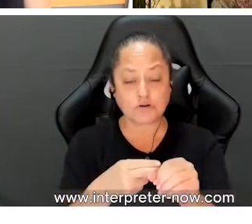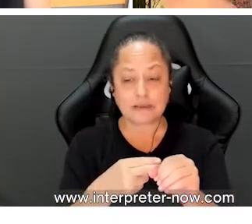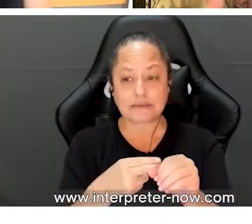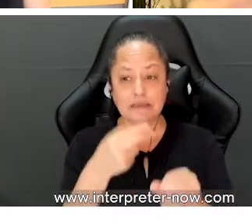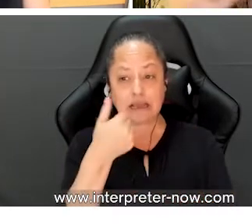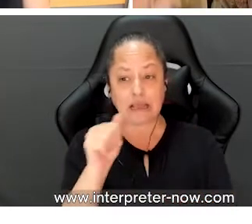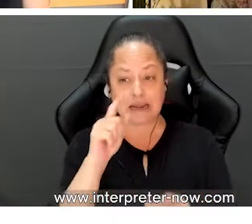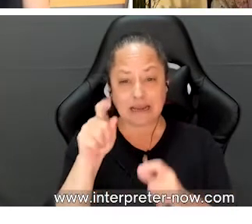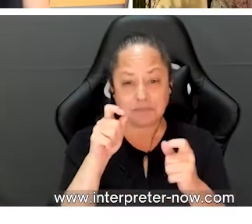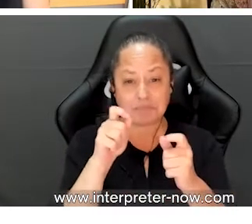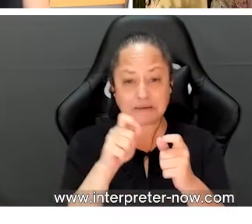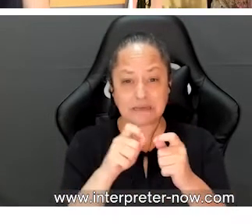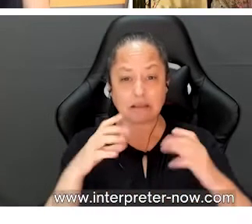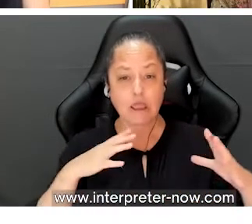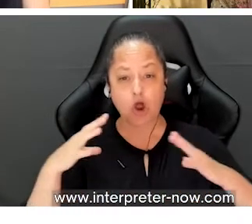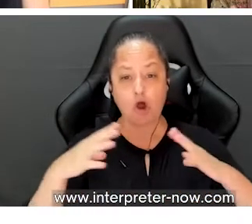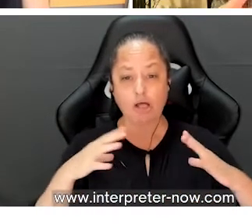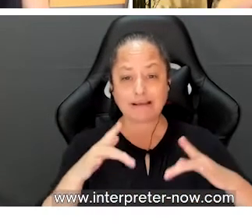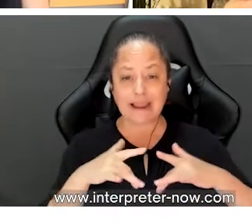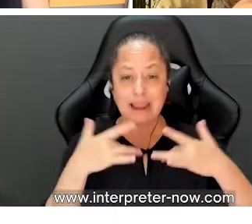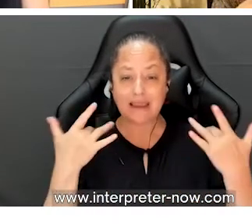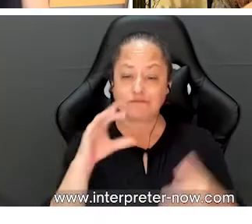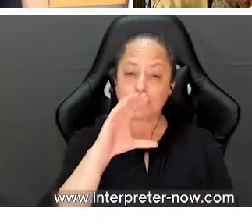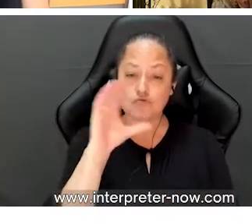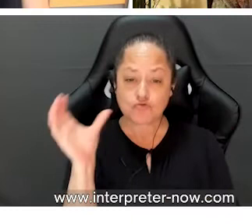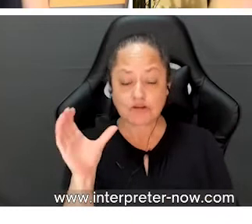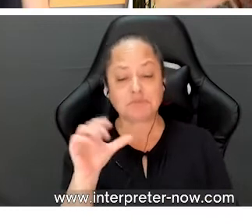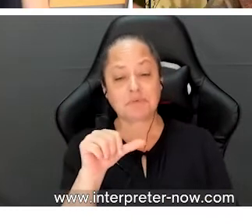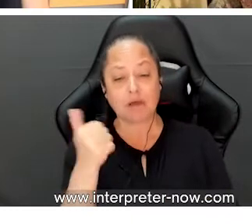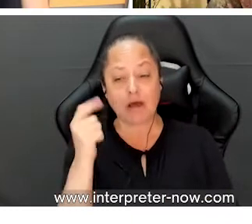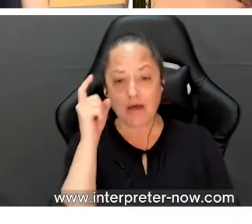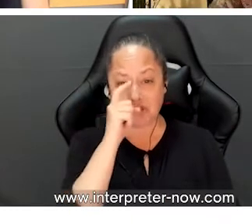Christmas or otherwise, I just mentioned Christmas specifically because that is like the biggest